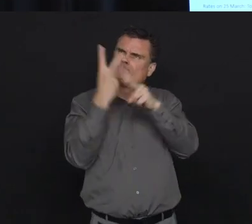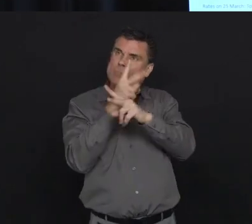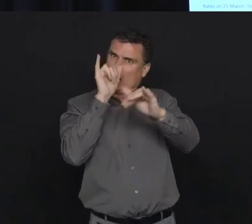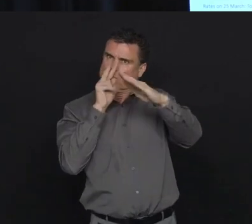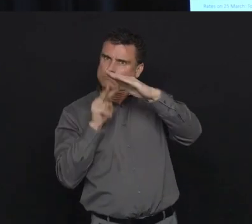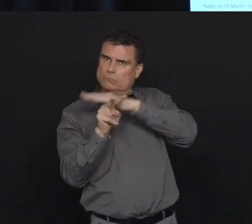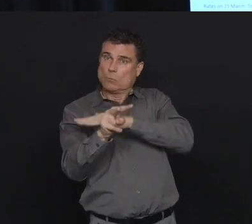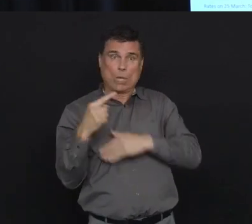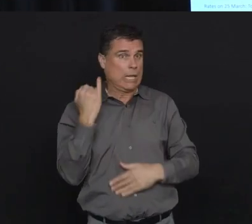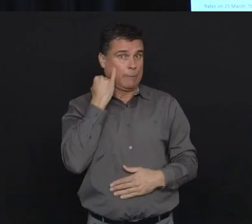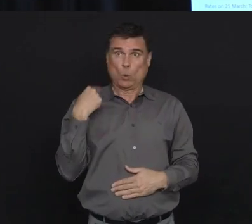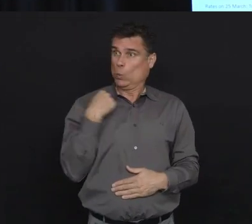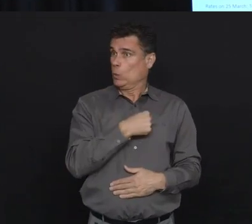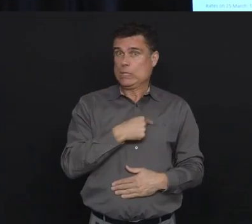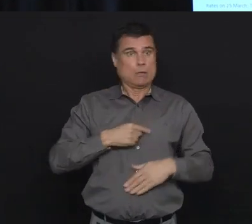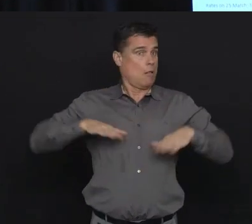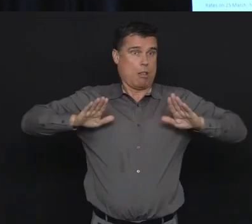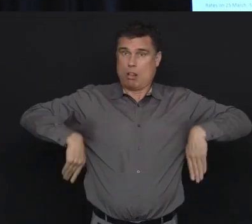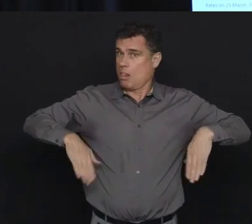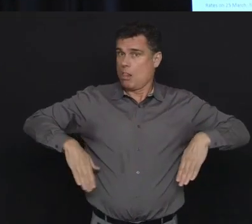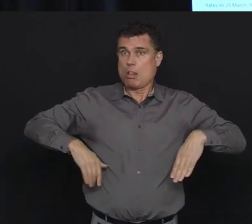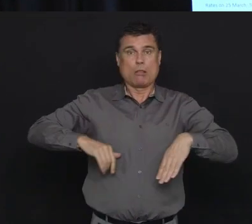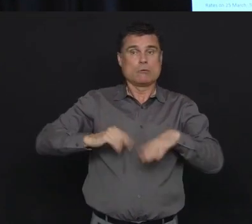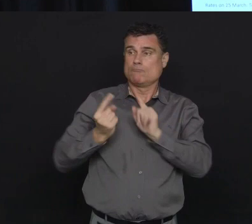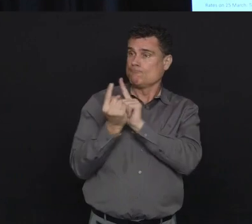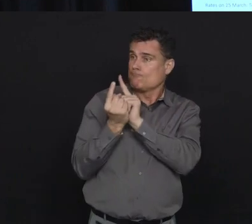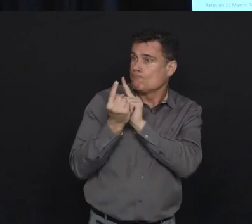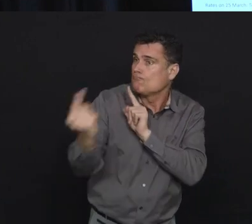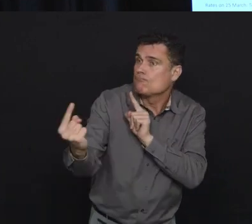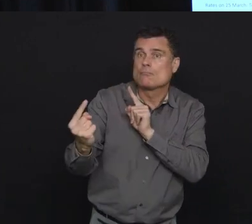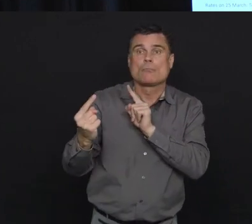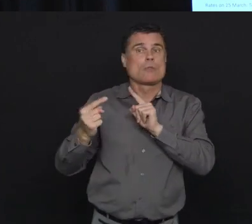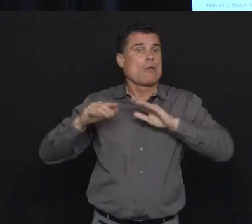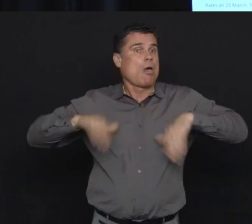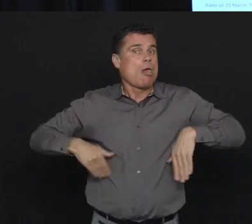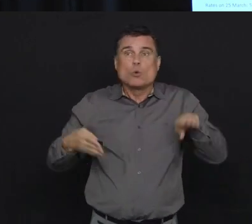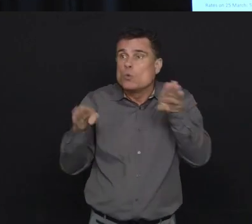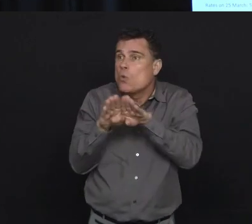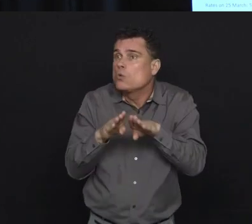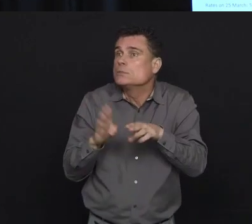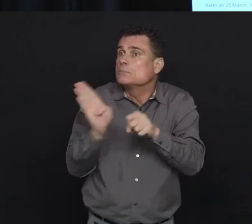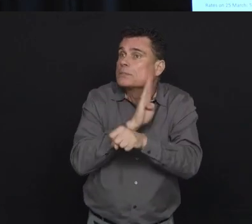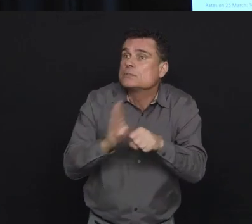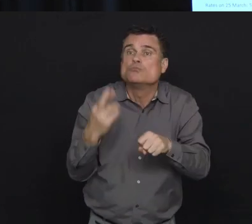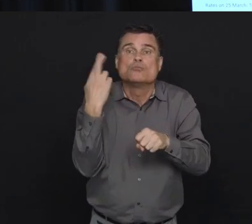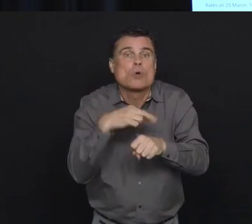we put in. There are a couple of things. A trajectory. The progress that we are